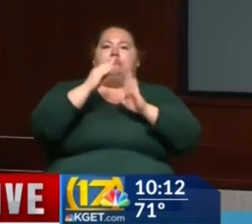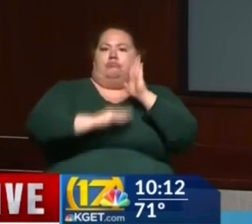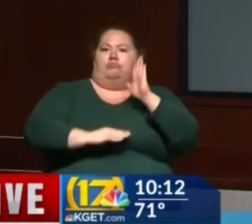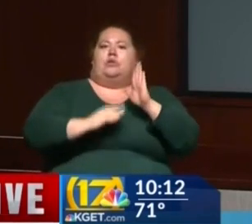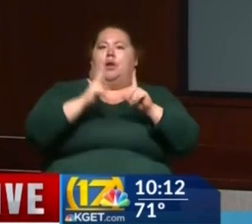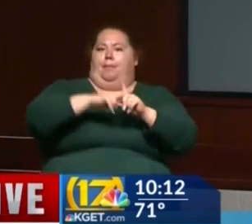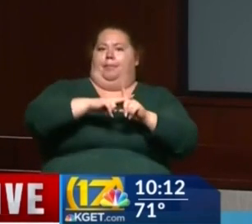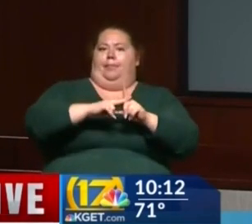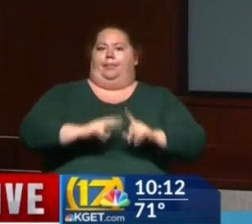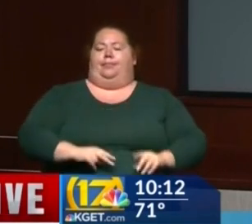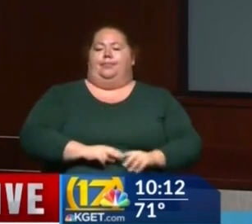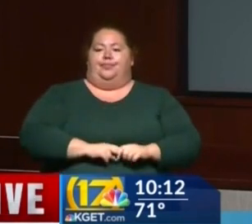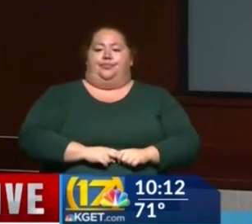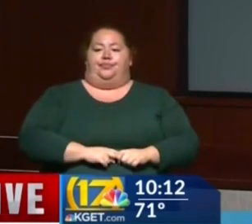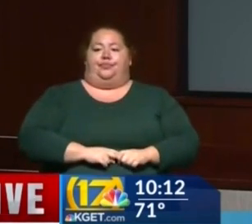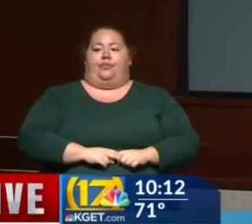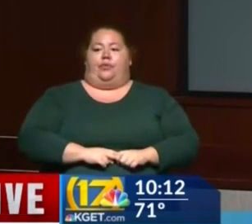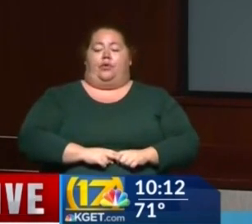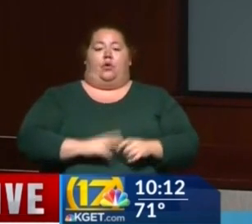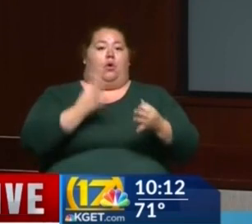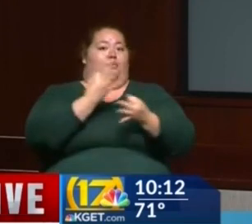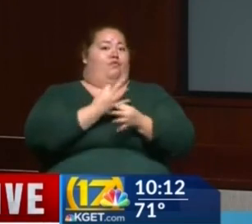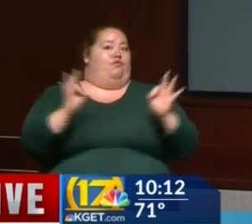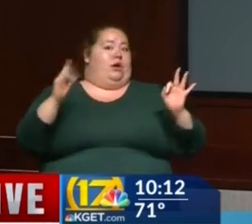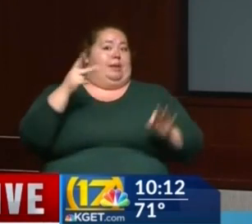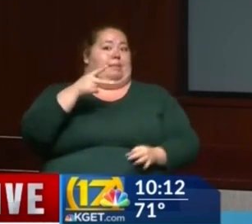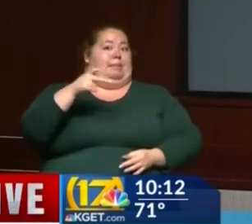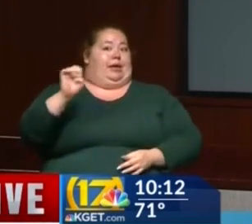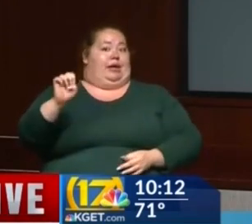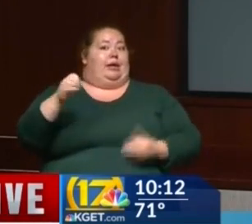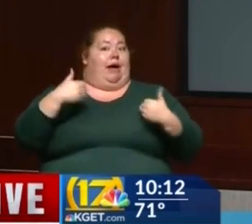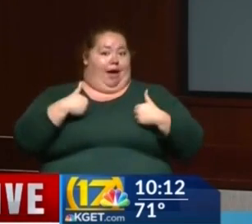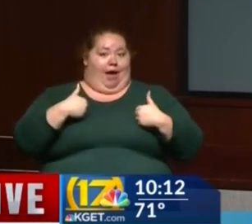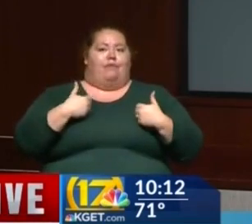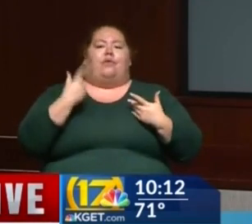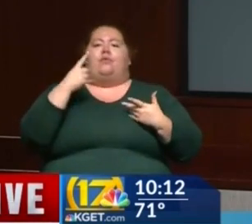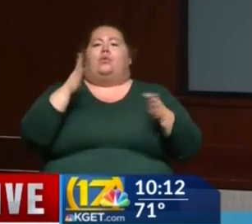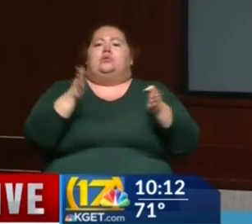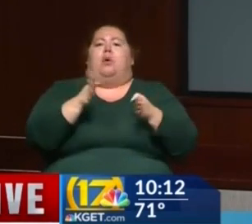YOUR ORGANIZATION WE ENCOURAGE YOU TODAY TO GO TO OUR WEBSITE